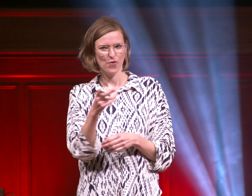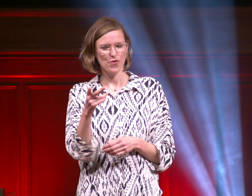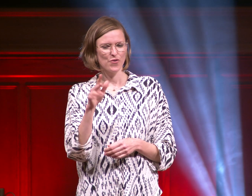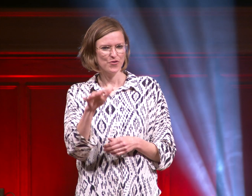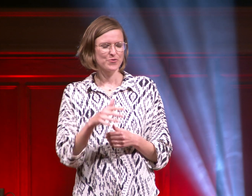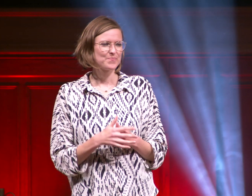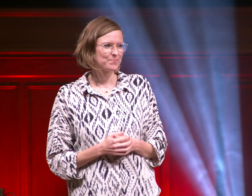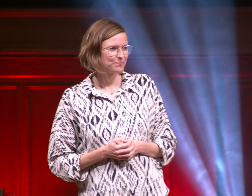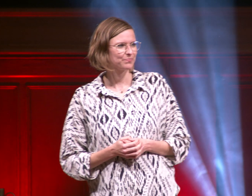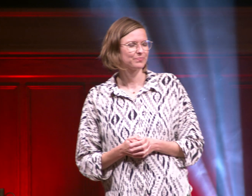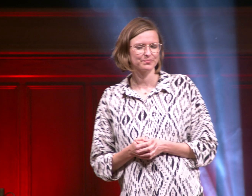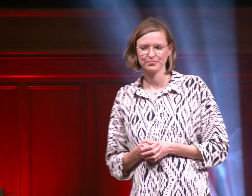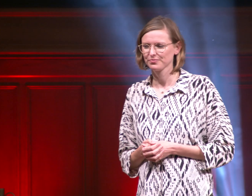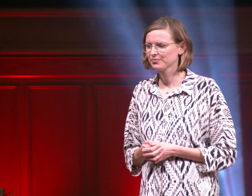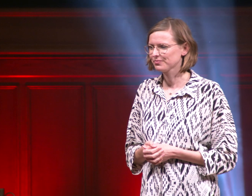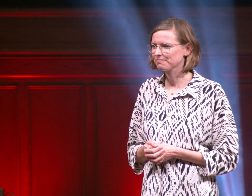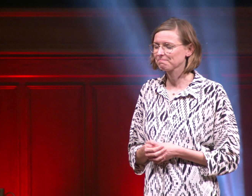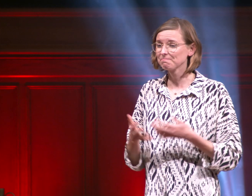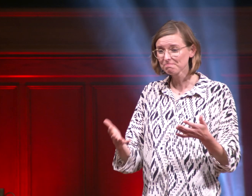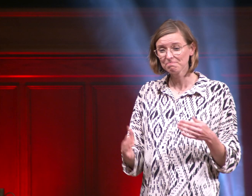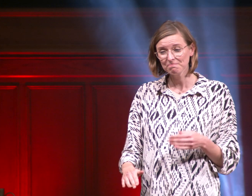and I noticed that there is a gap between the two.